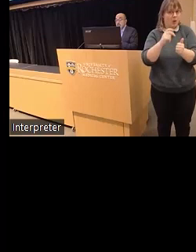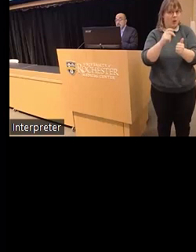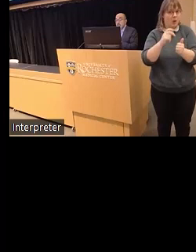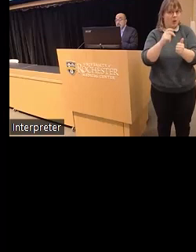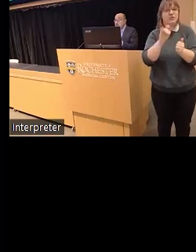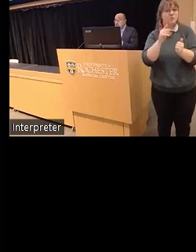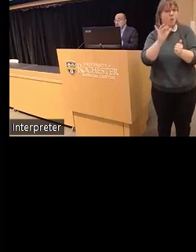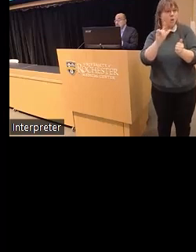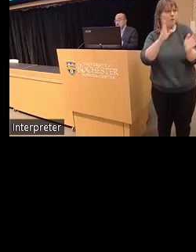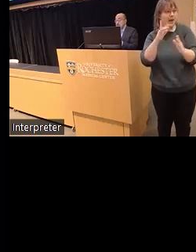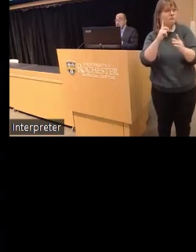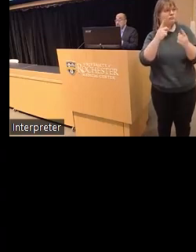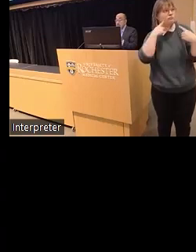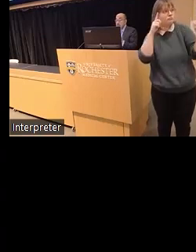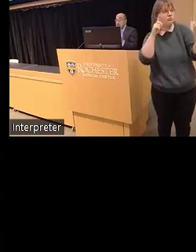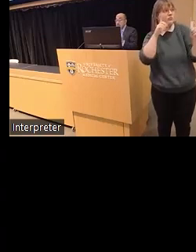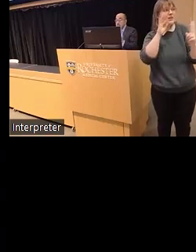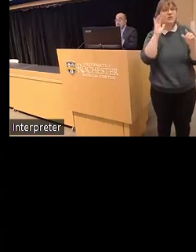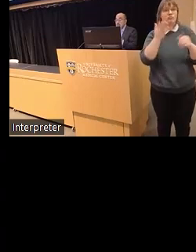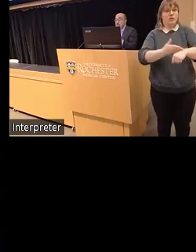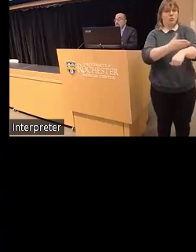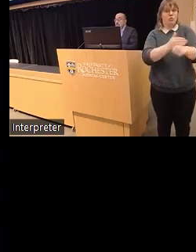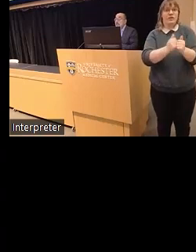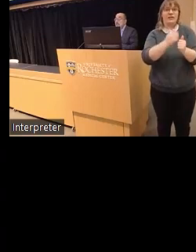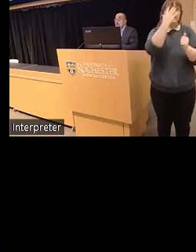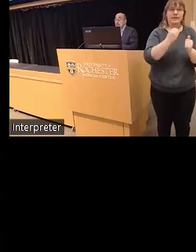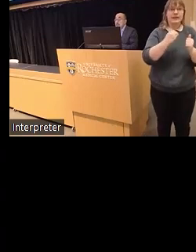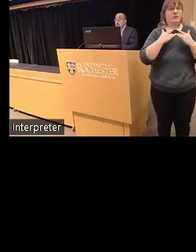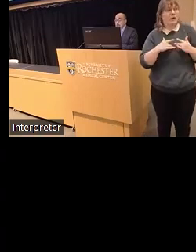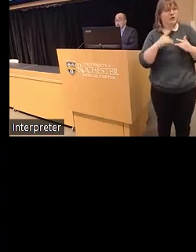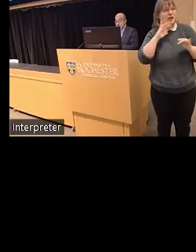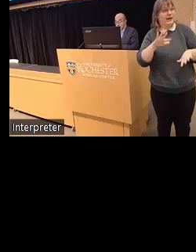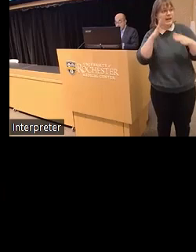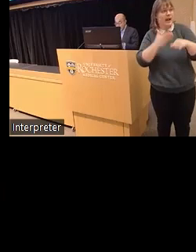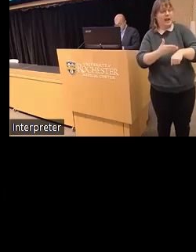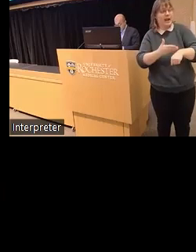comparable improvements and pain depress and and sleep depression and anxiety you know so that's